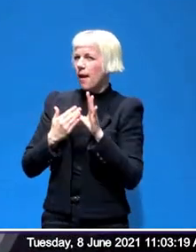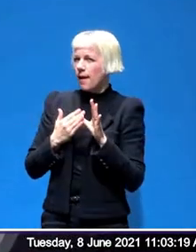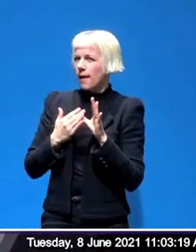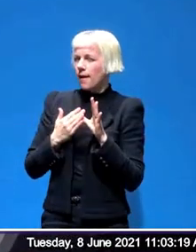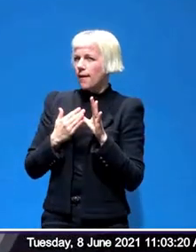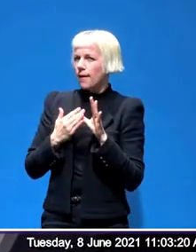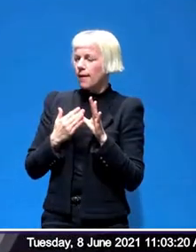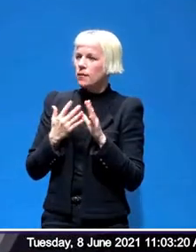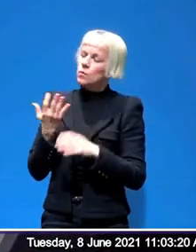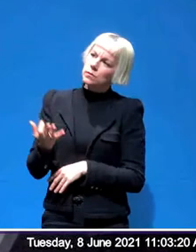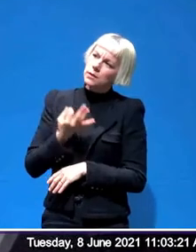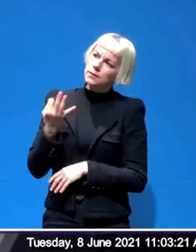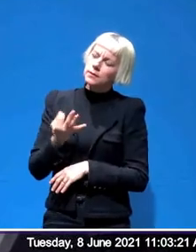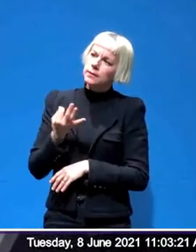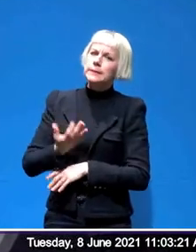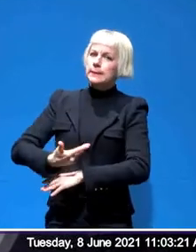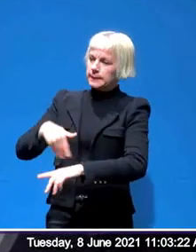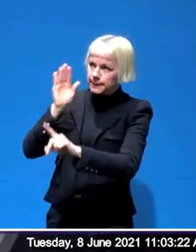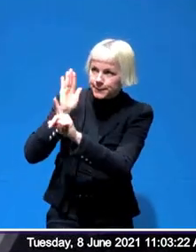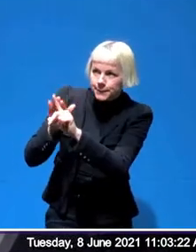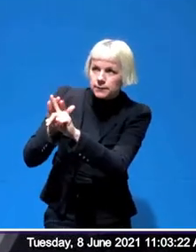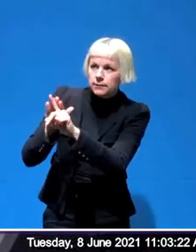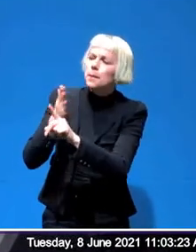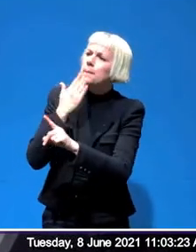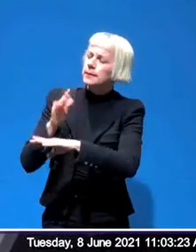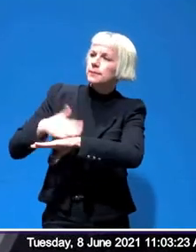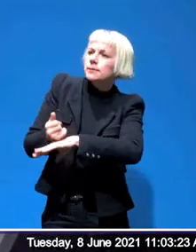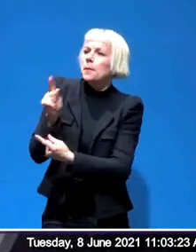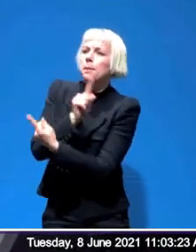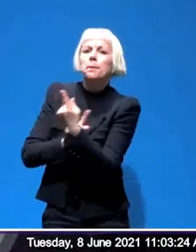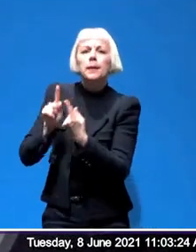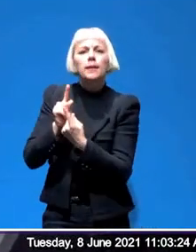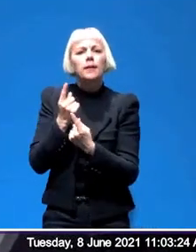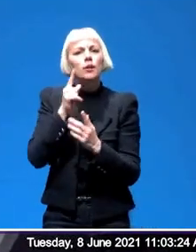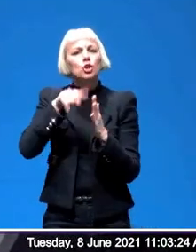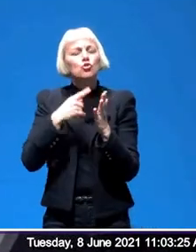So we had initiated that meeting which occurred in July the following year.